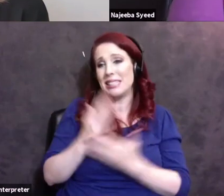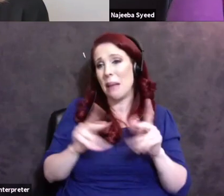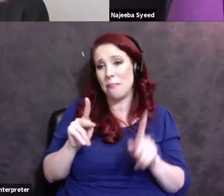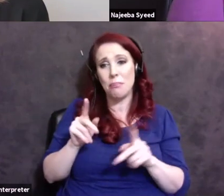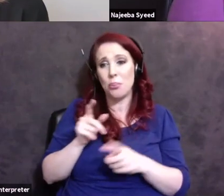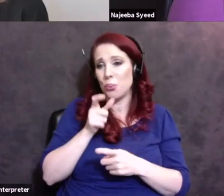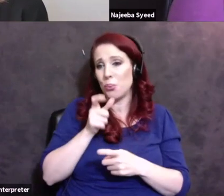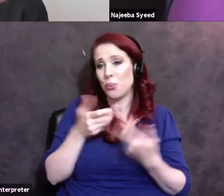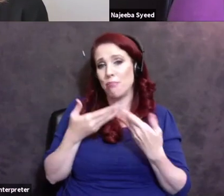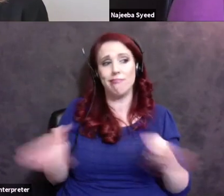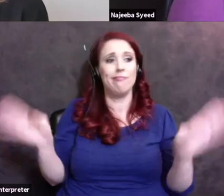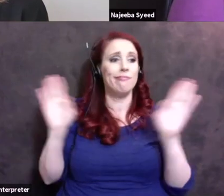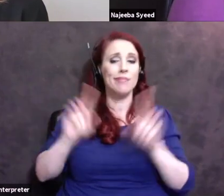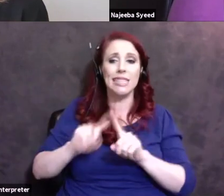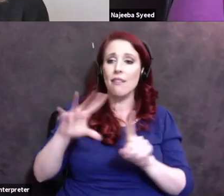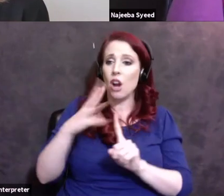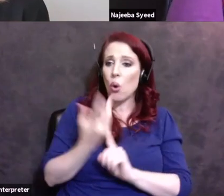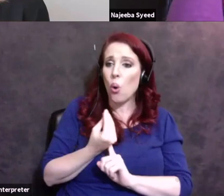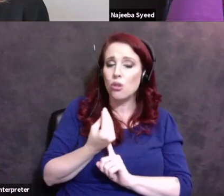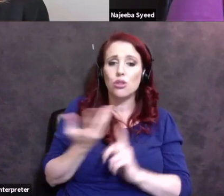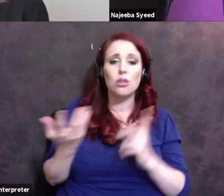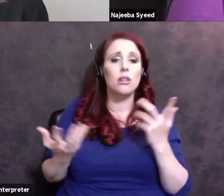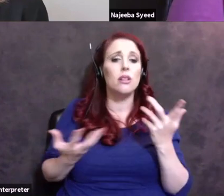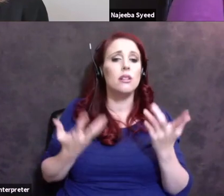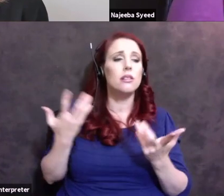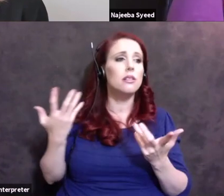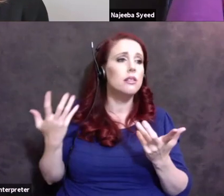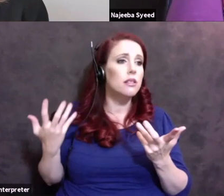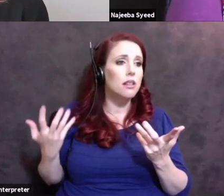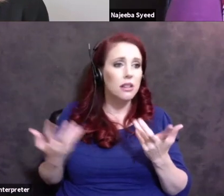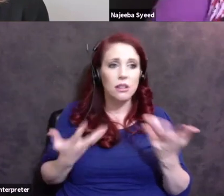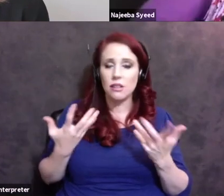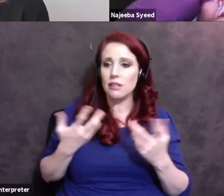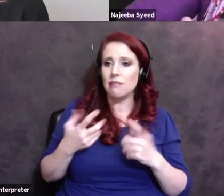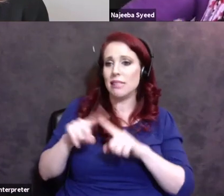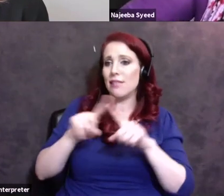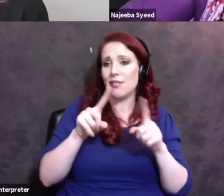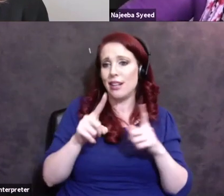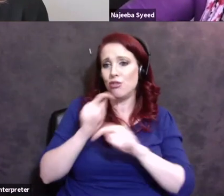of different cultural and practices across cultural communication.